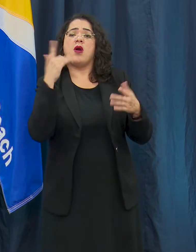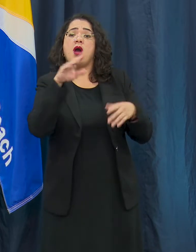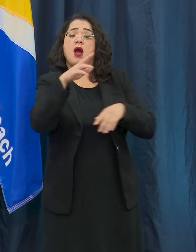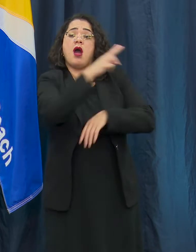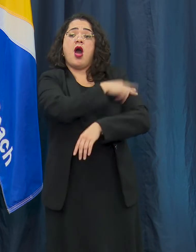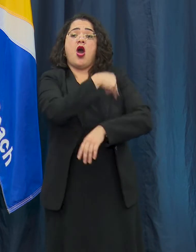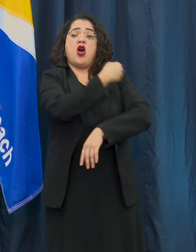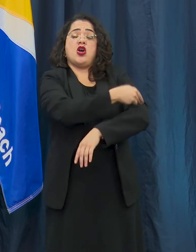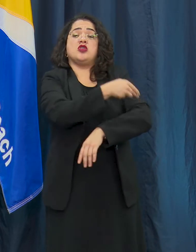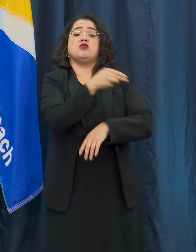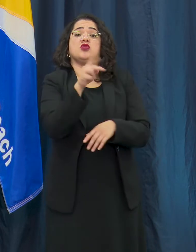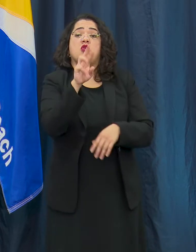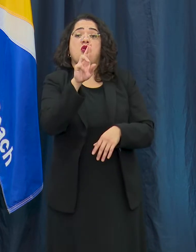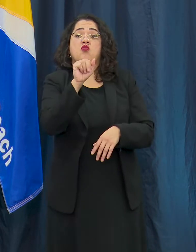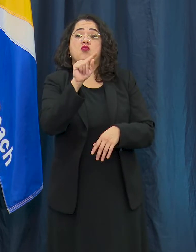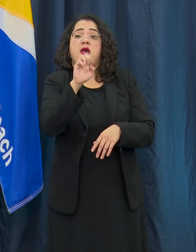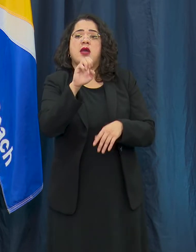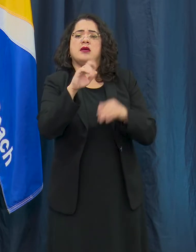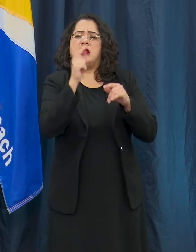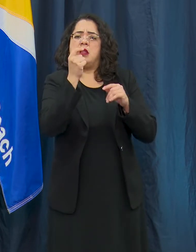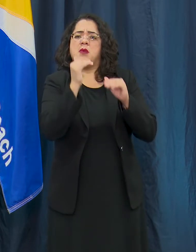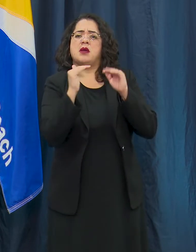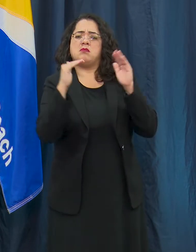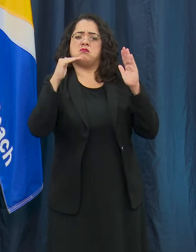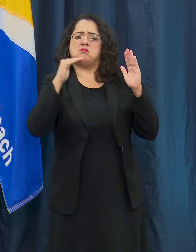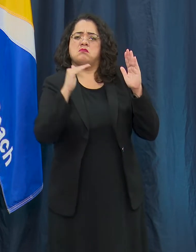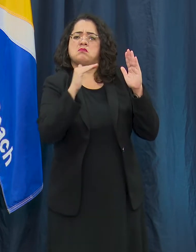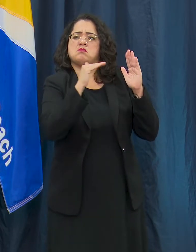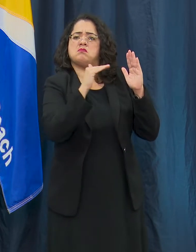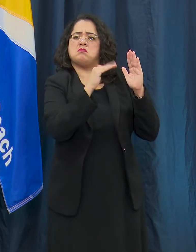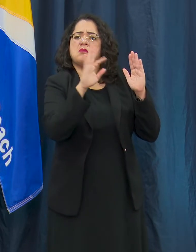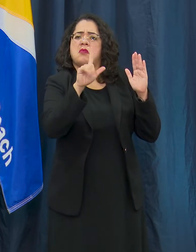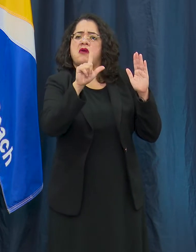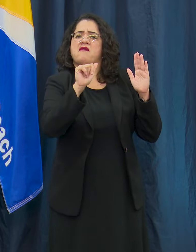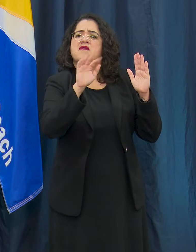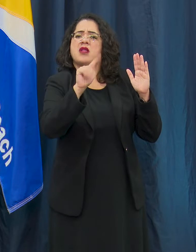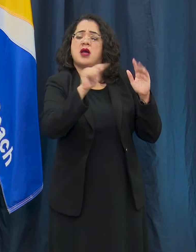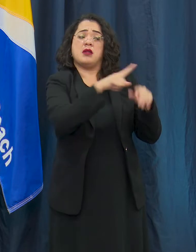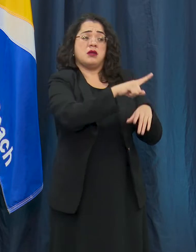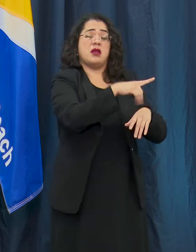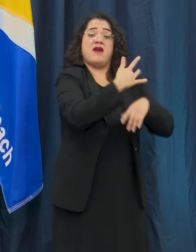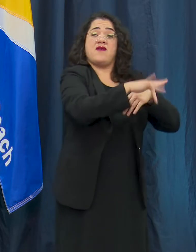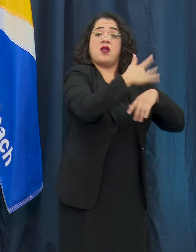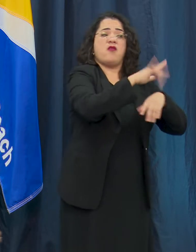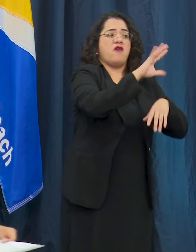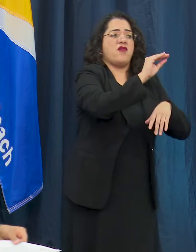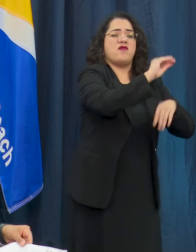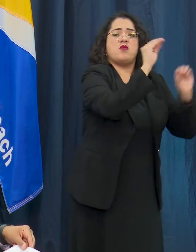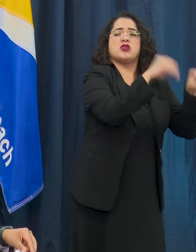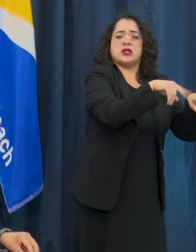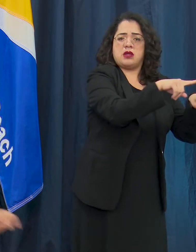about 25 days. Our hospitals are at 50% bed capacity. We have a total of 1,500